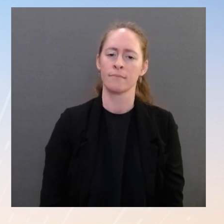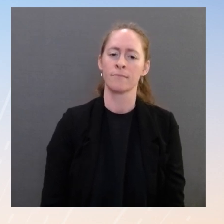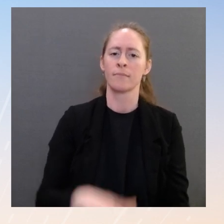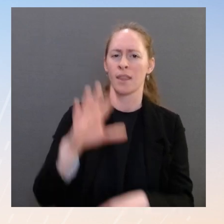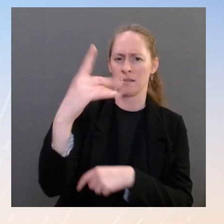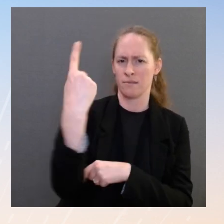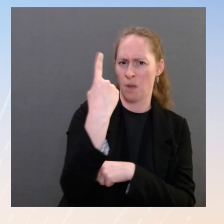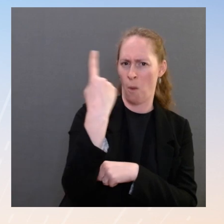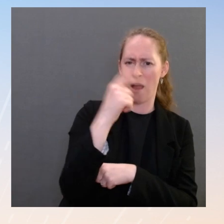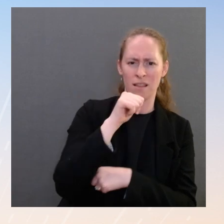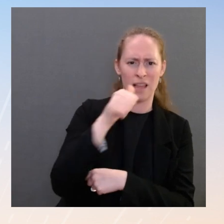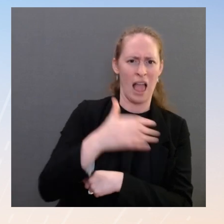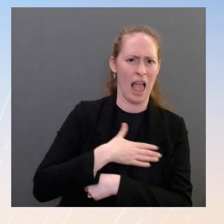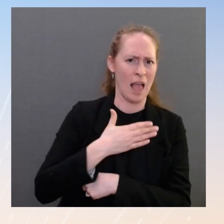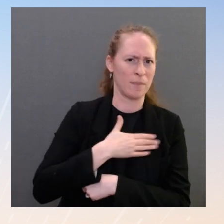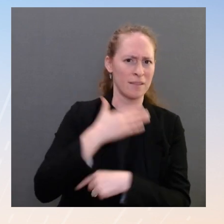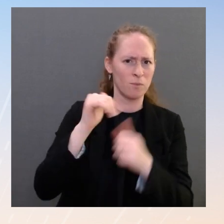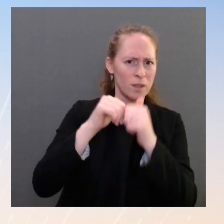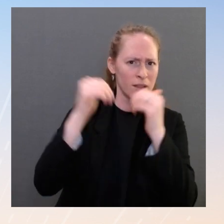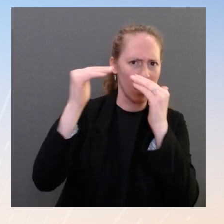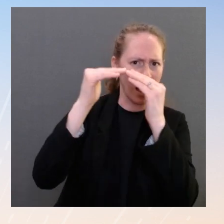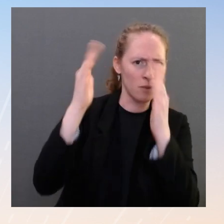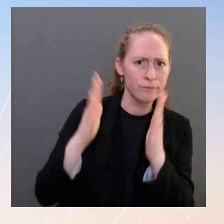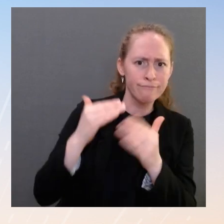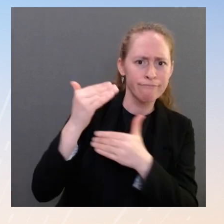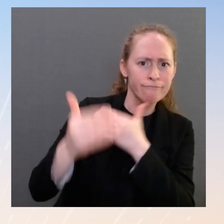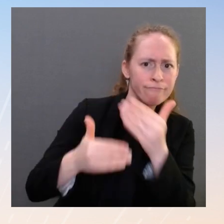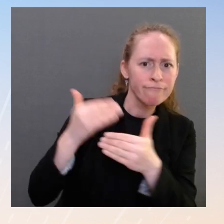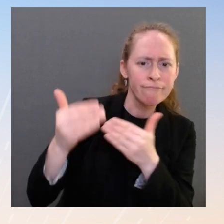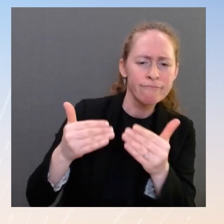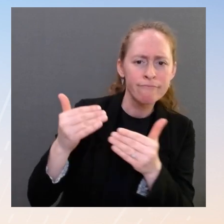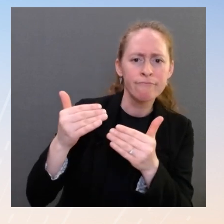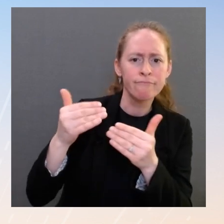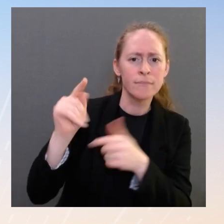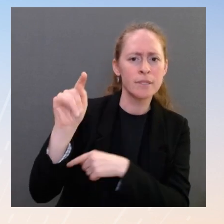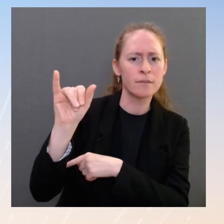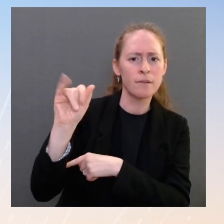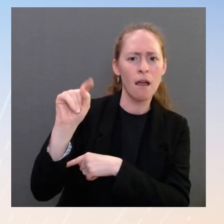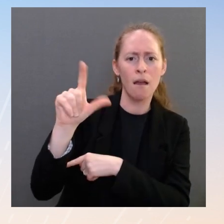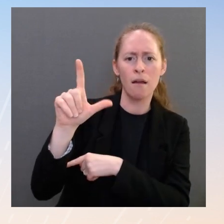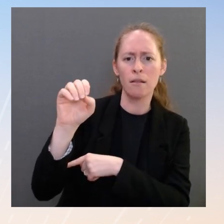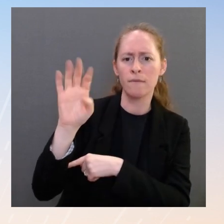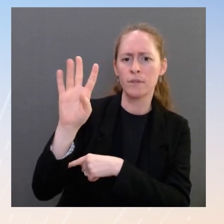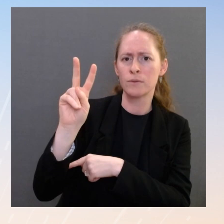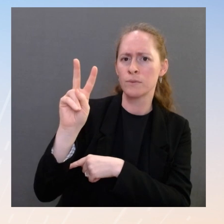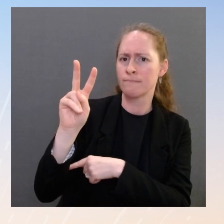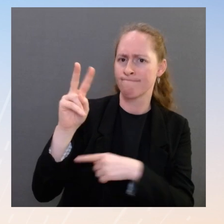that Democrats wouldn't have the votes to defeat that. Does the White House share that concern?